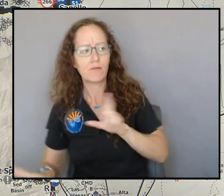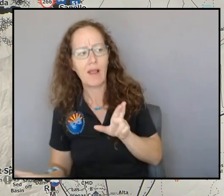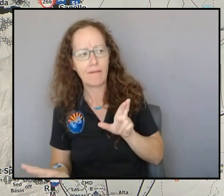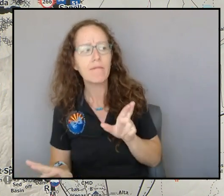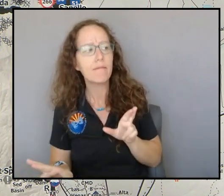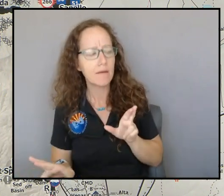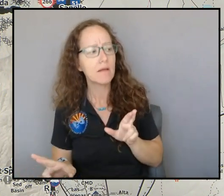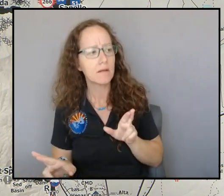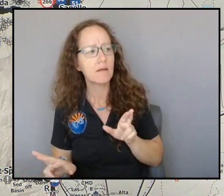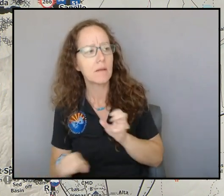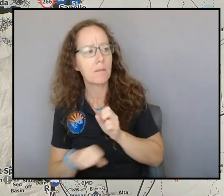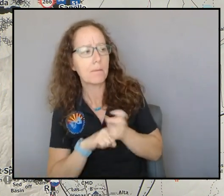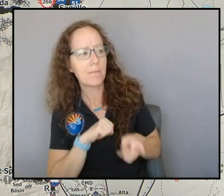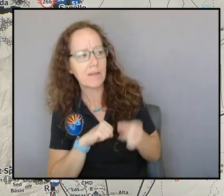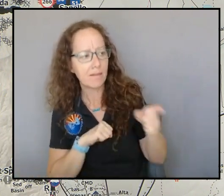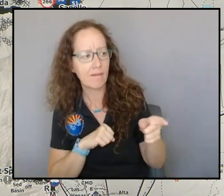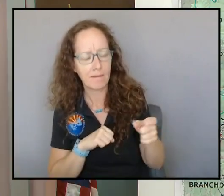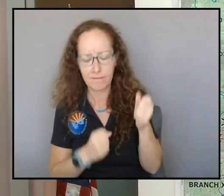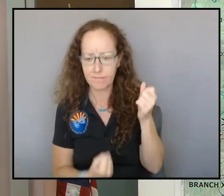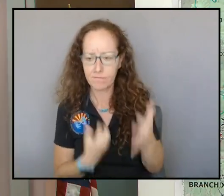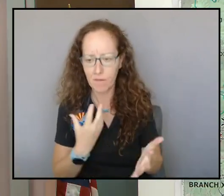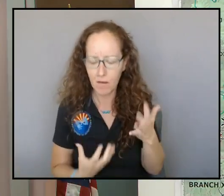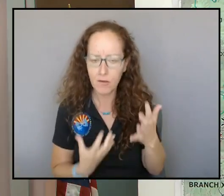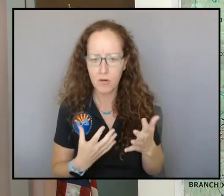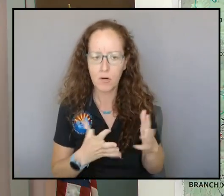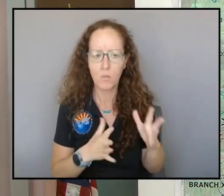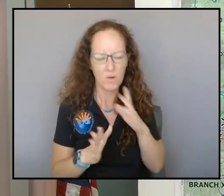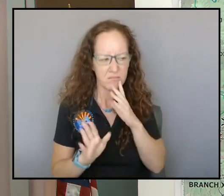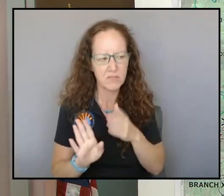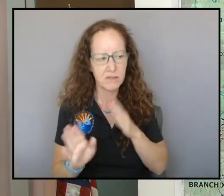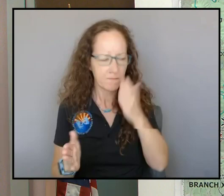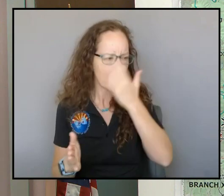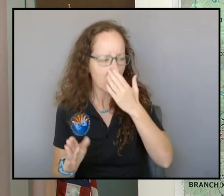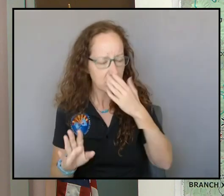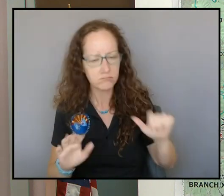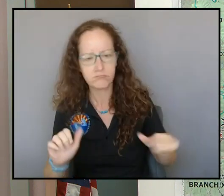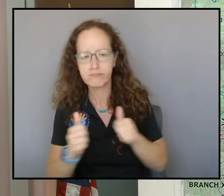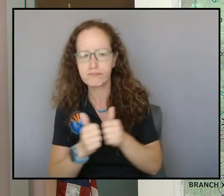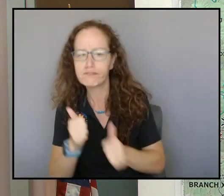true as we work along this entire Division Foxtrot, and as